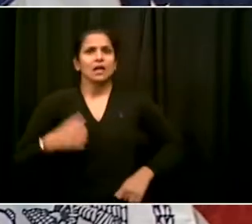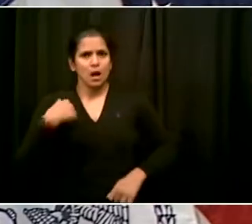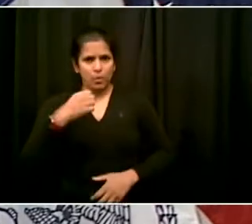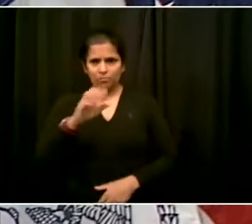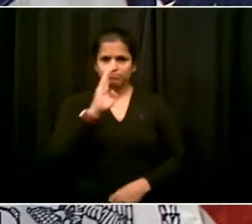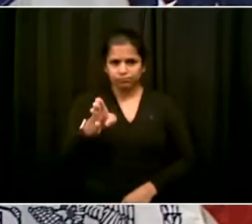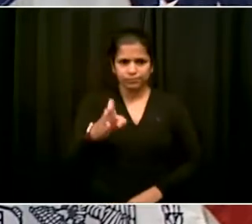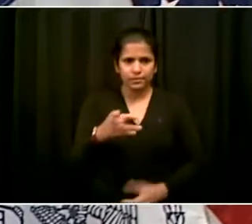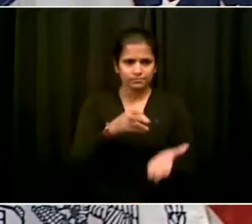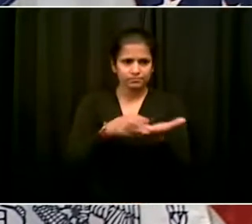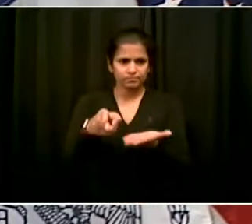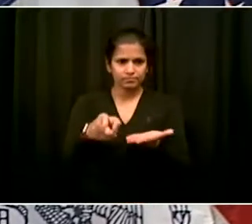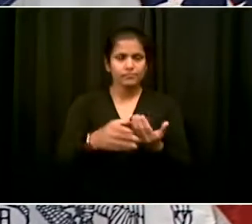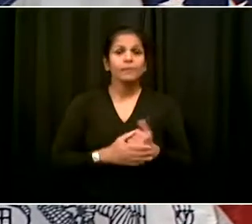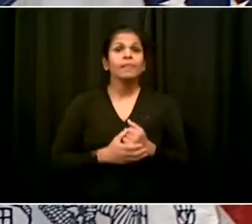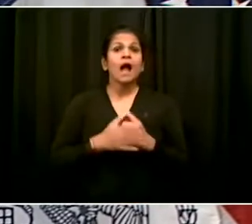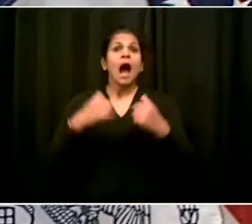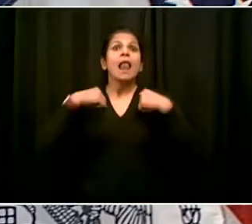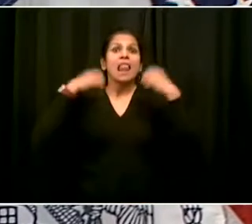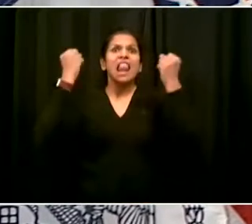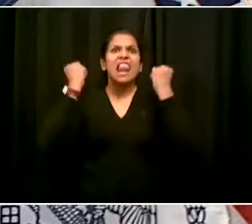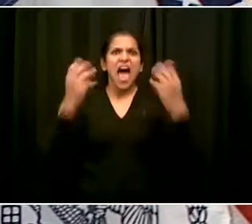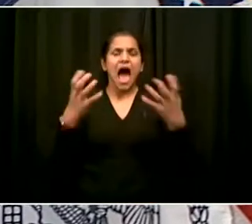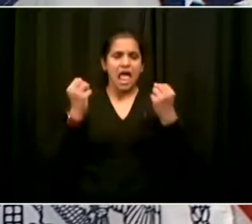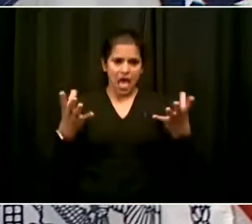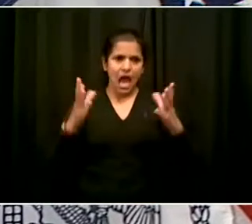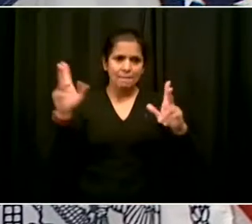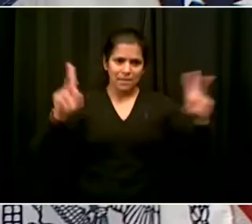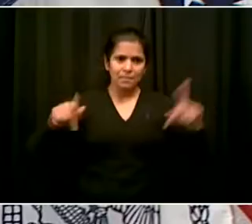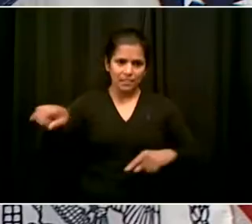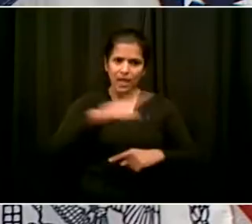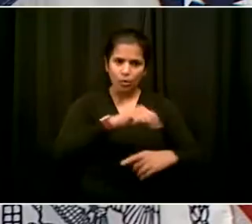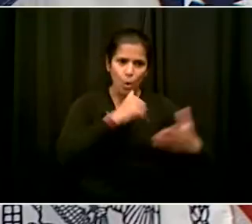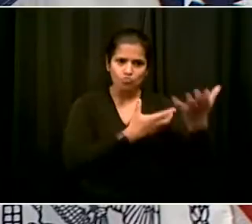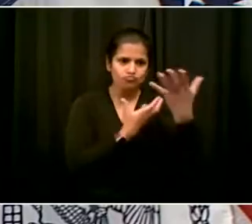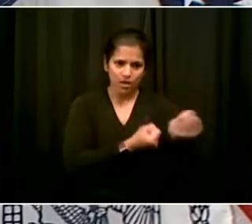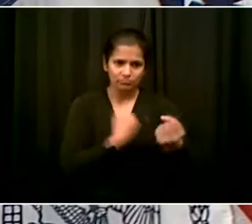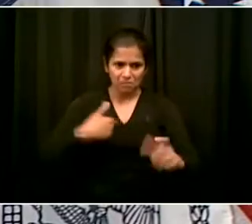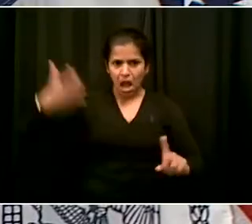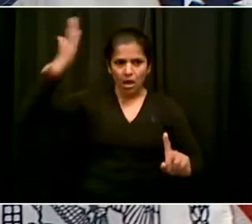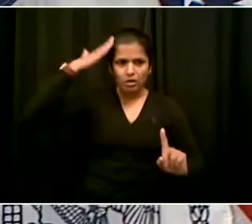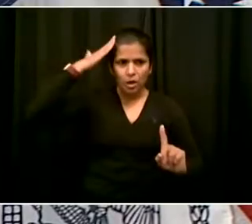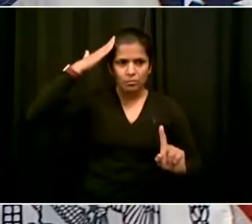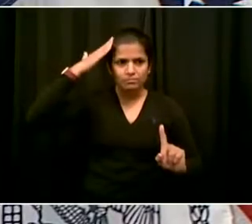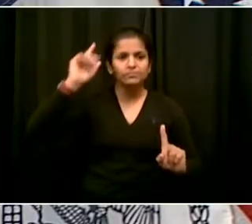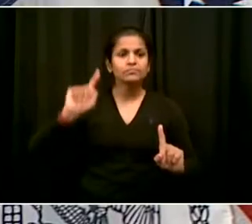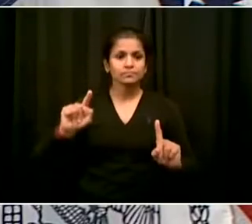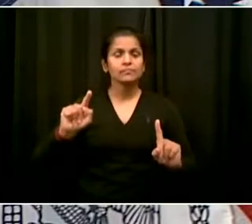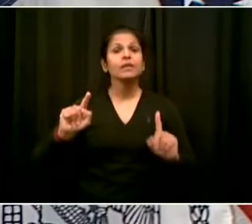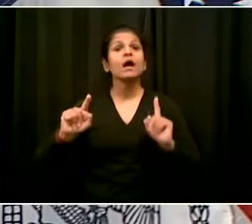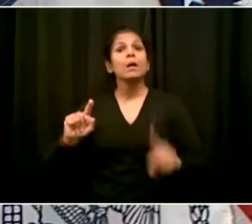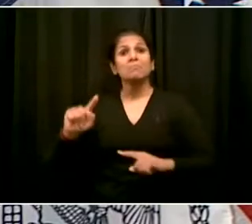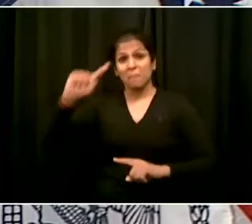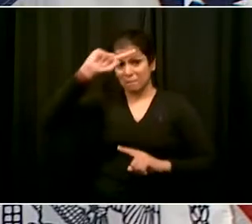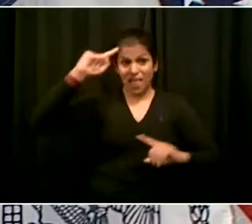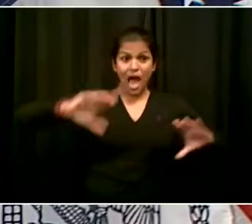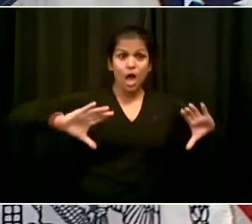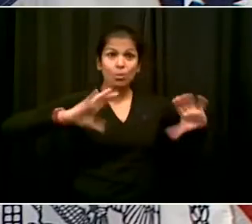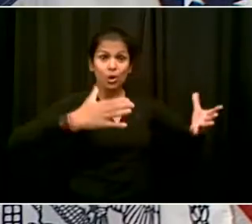ABOUT IT. IS A VERY POWERFUL QUESTION. THANK YOU. LET'S JUST TALK ABOUT THIS HEAD ON.